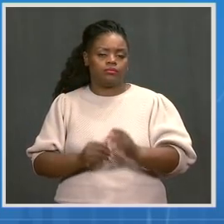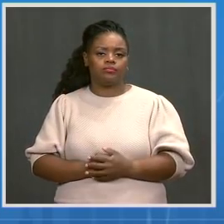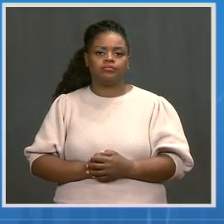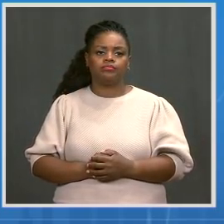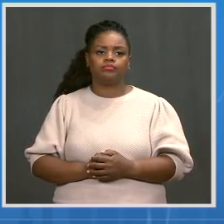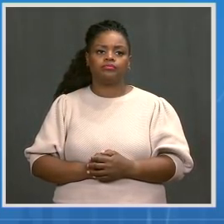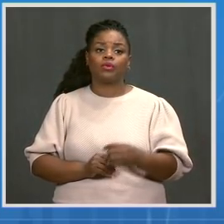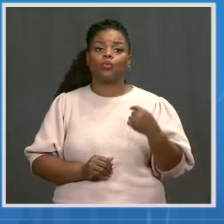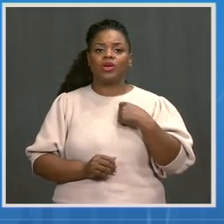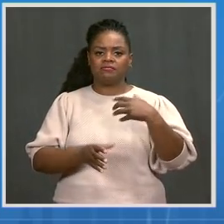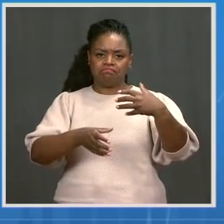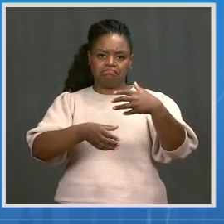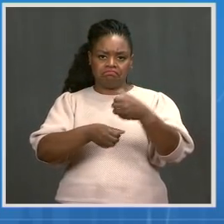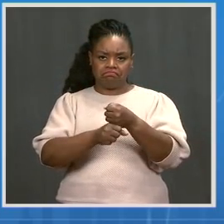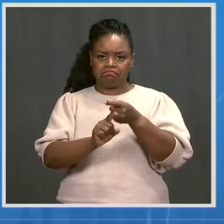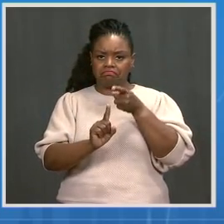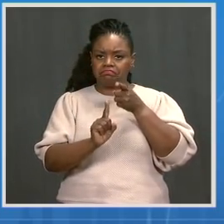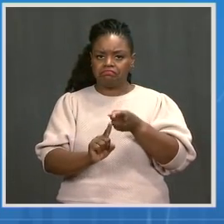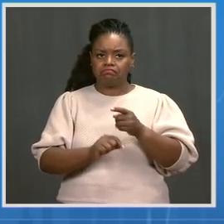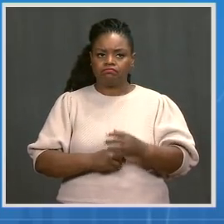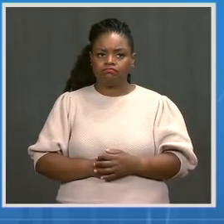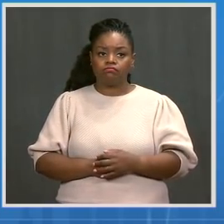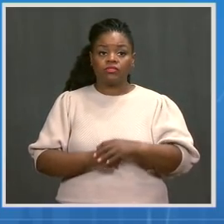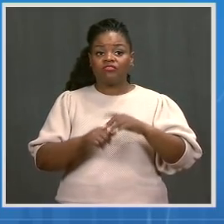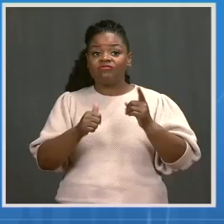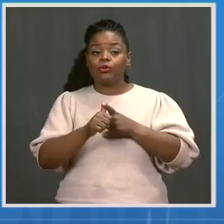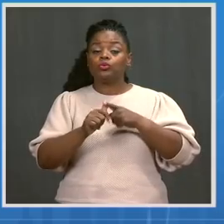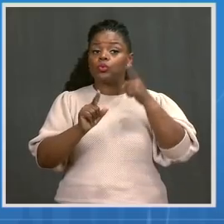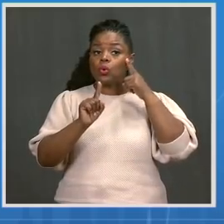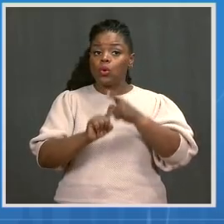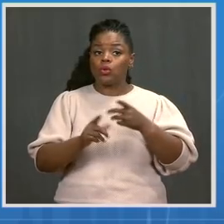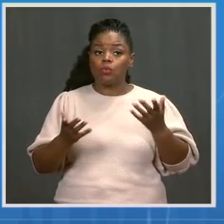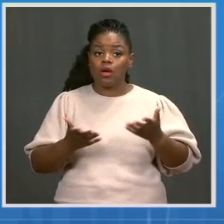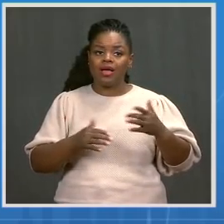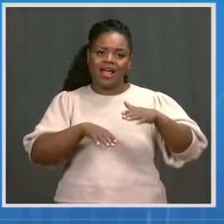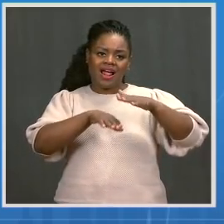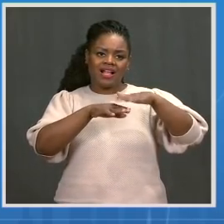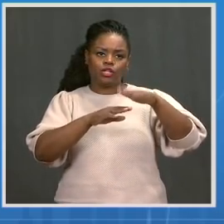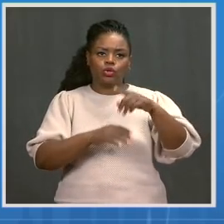So, to recap: With respect to the first goal of getting at least one shot to 70 percent of American adults,